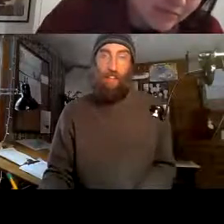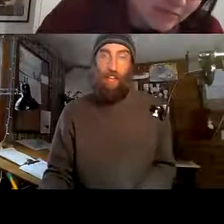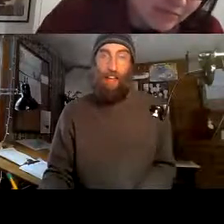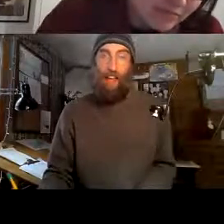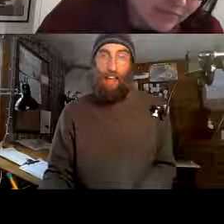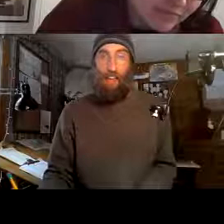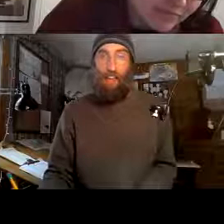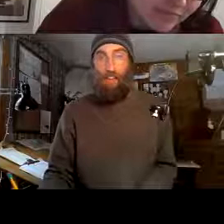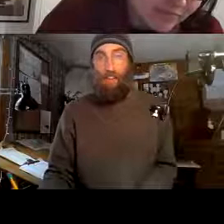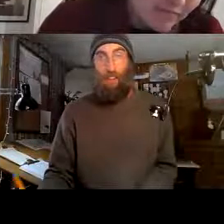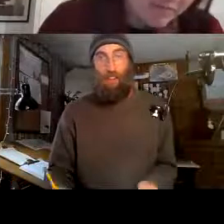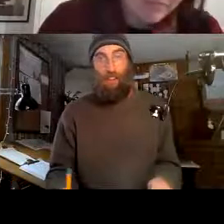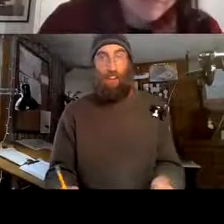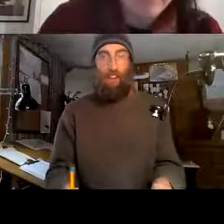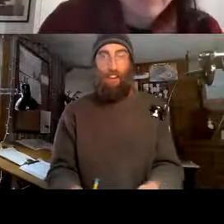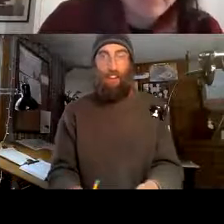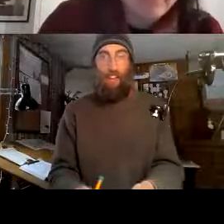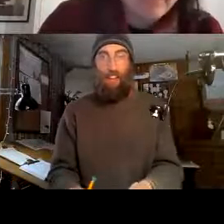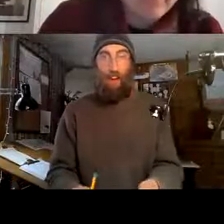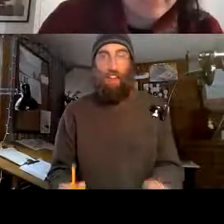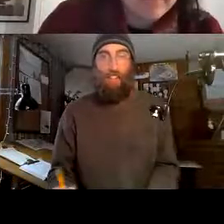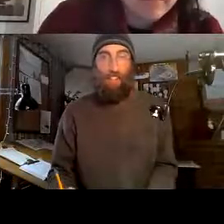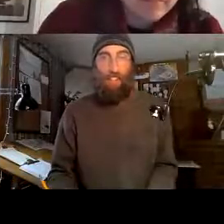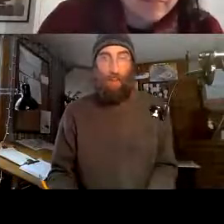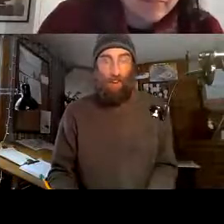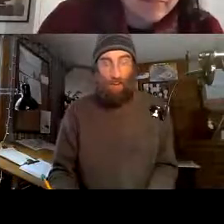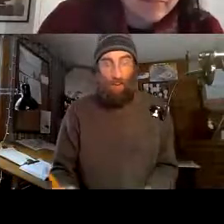looking at each other, right? So I can start getting interactions going on